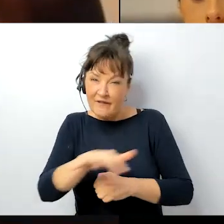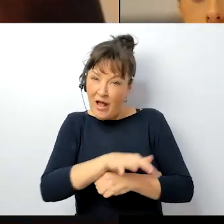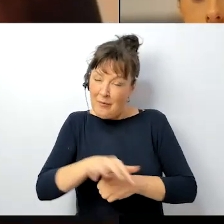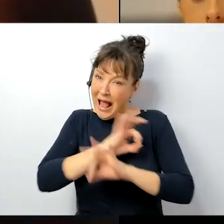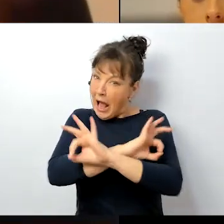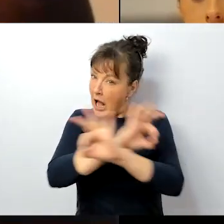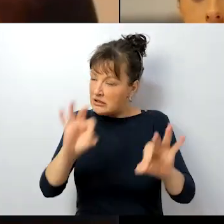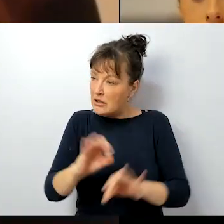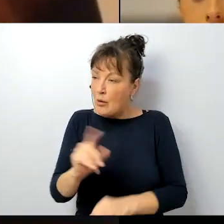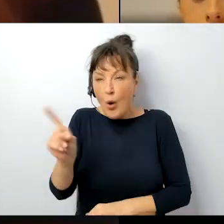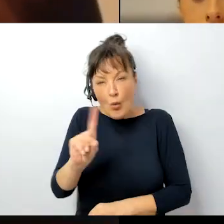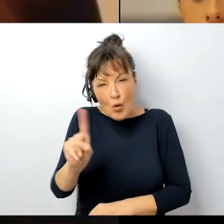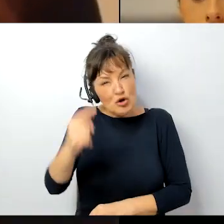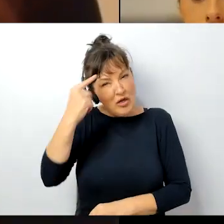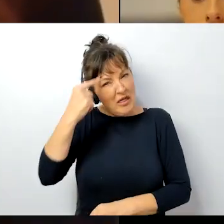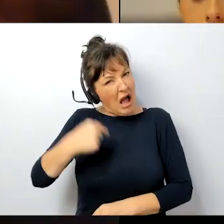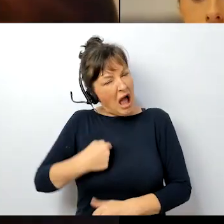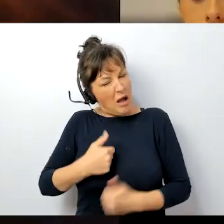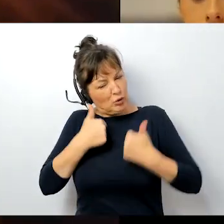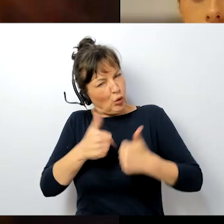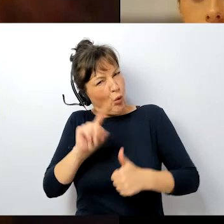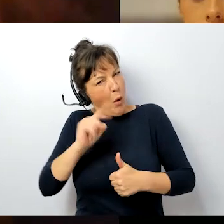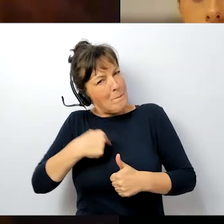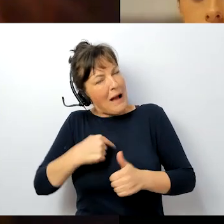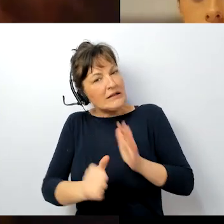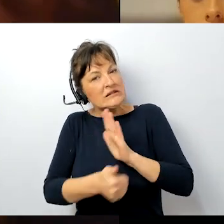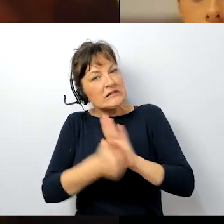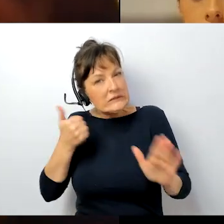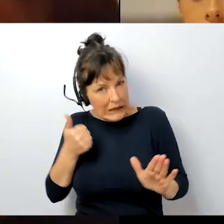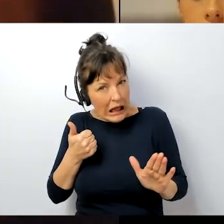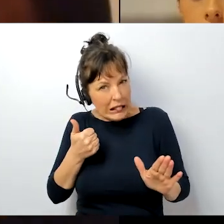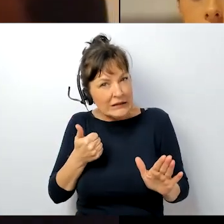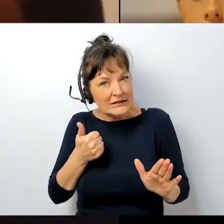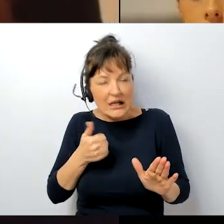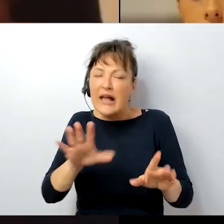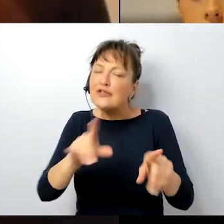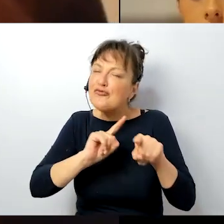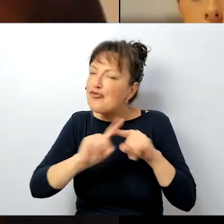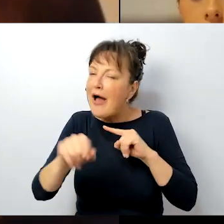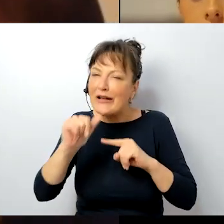friends, to your family and saying what would you say I'm good at, they can, if they're taking